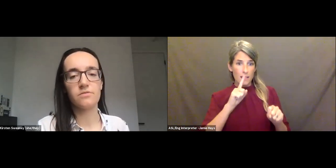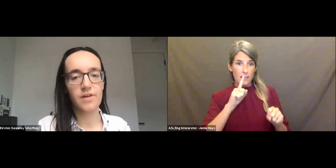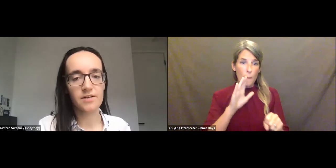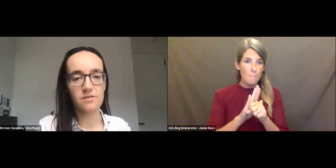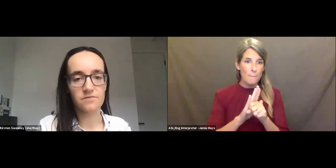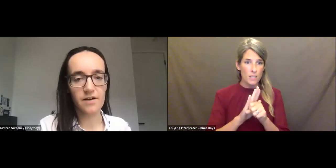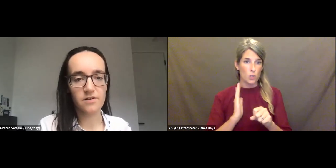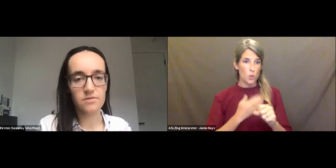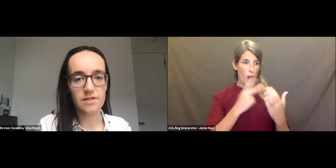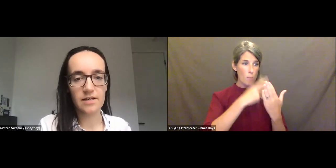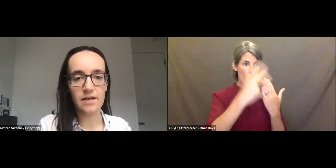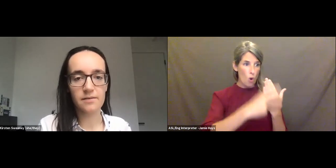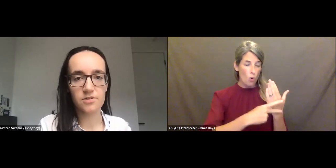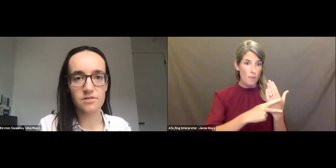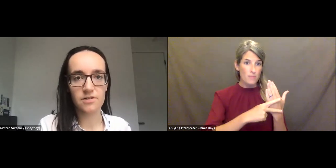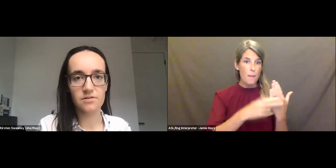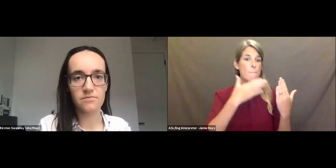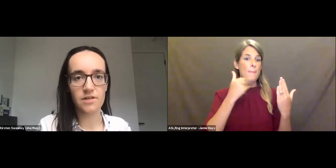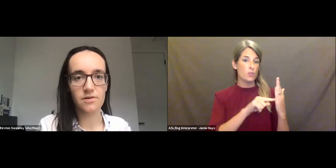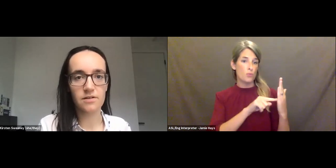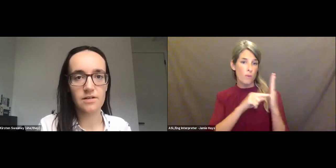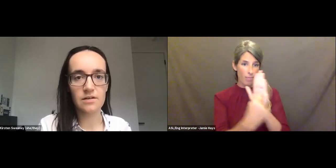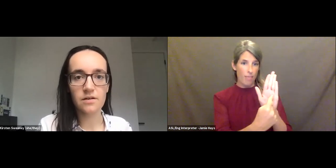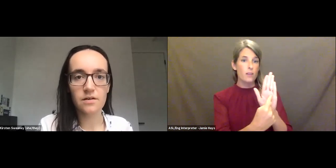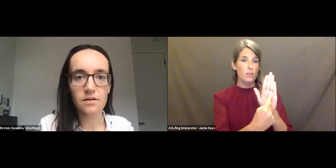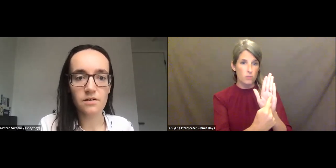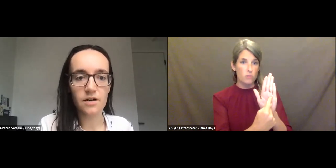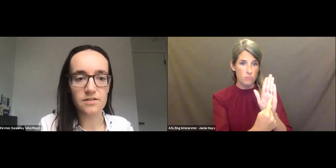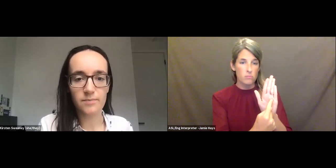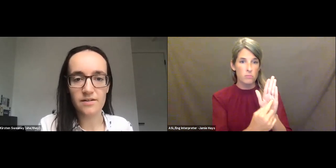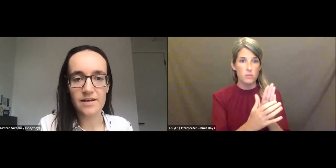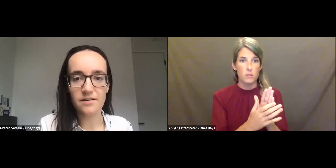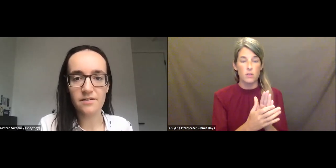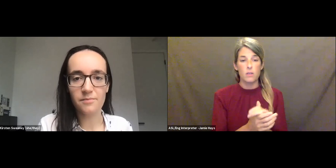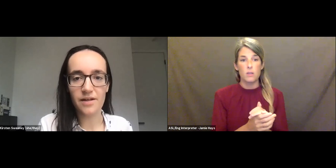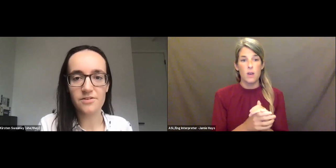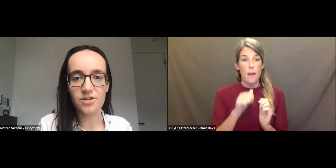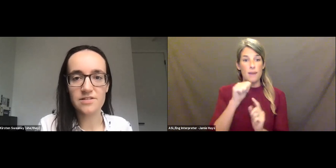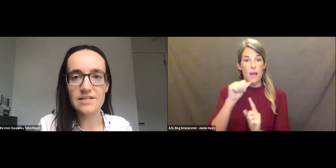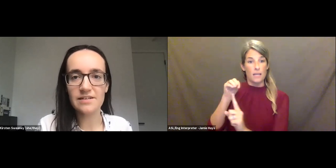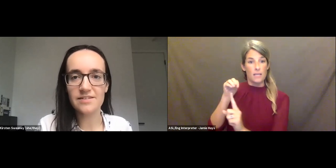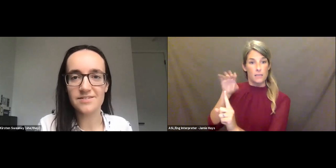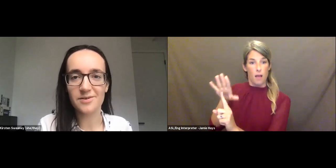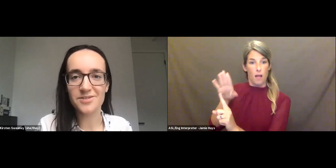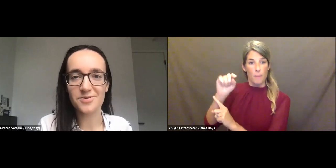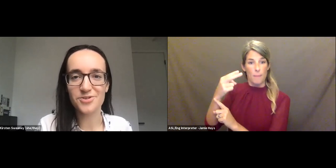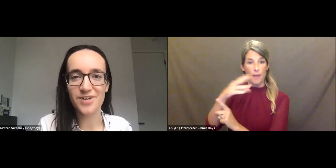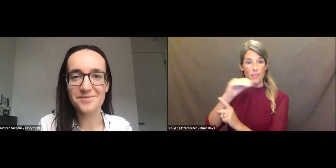reflect those values. And I am just going to really quickly un-spotlight Beth and Justine, because it's going to distract